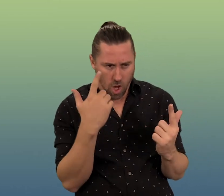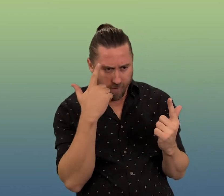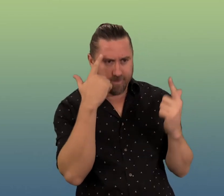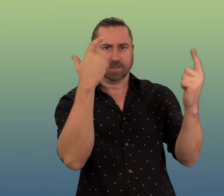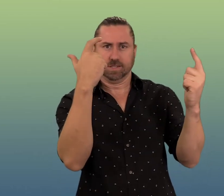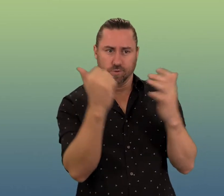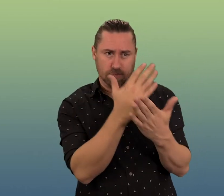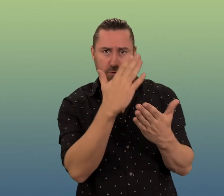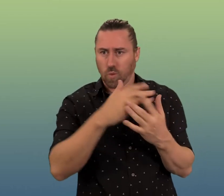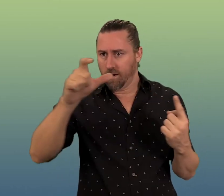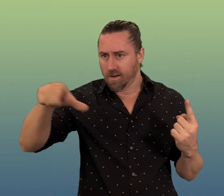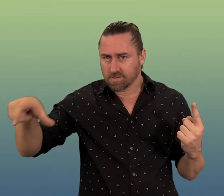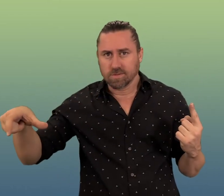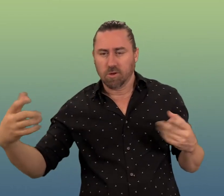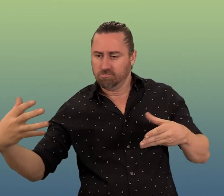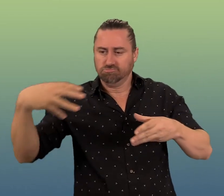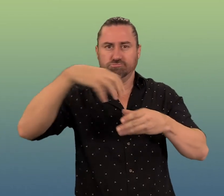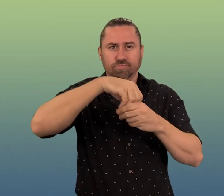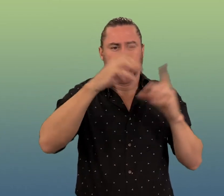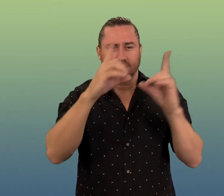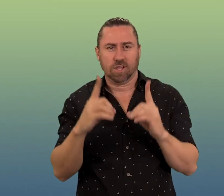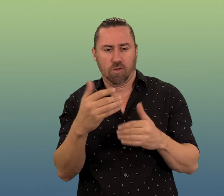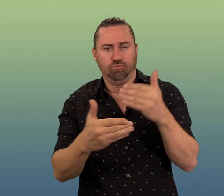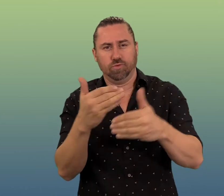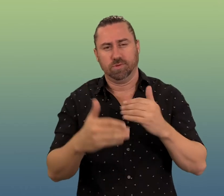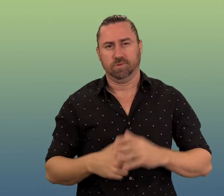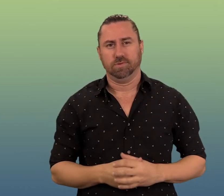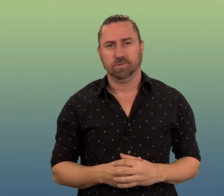that actively involves customers and stakeholders in the design process.